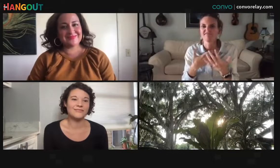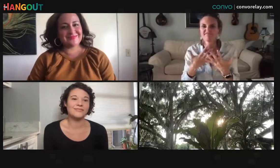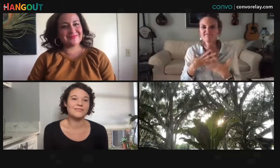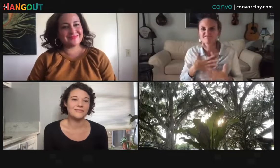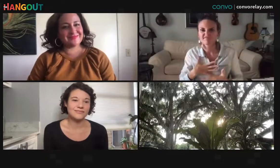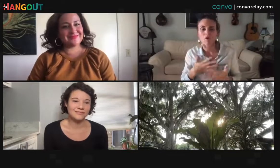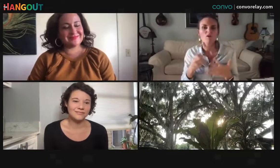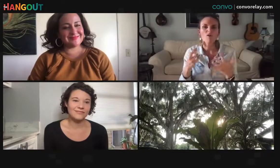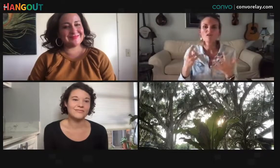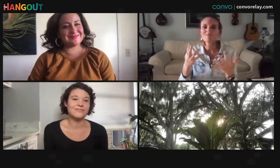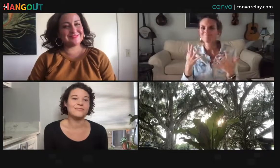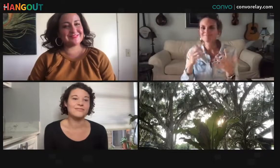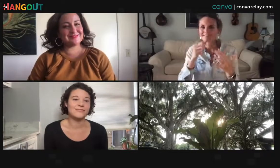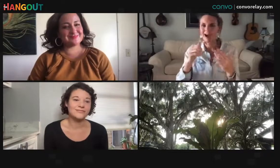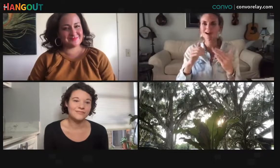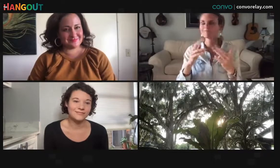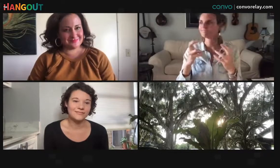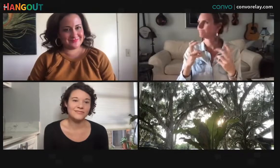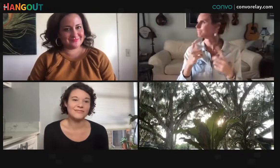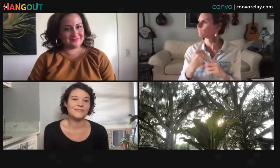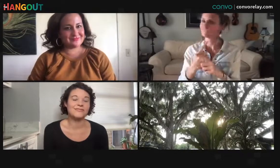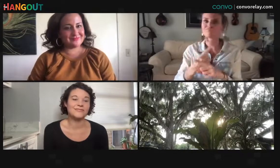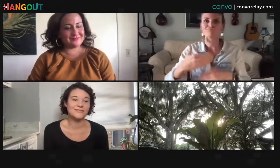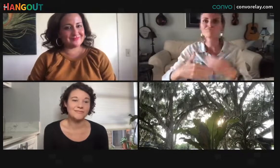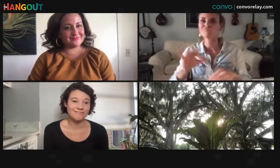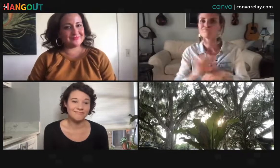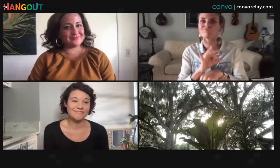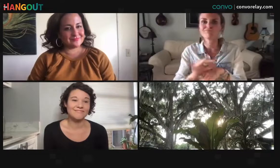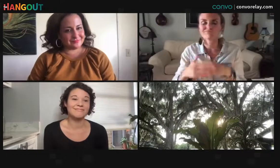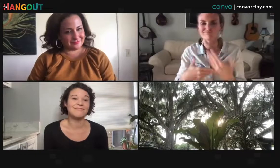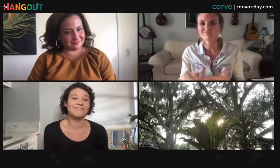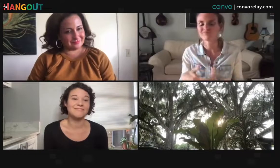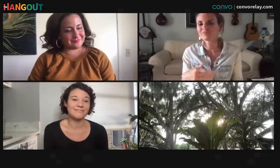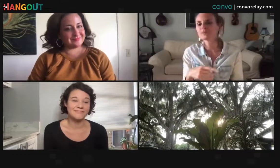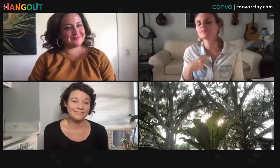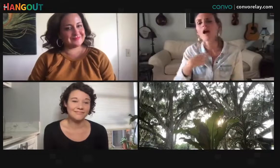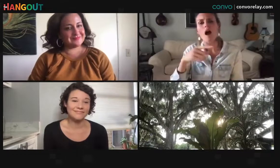different things that trigger us to feel depressed or just not function